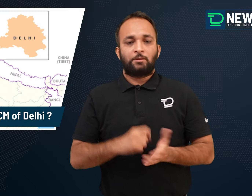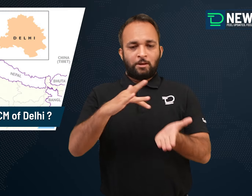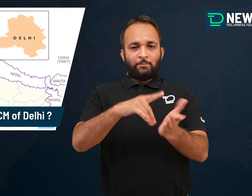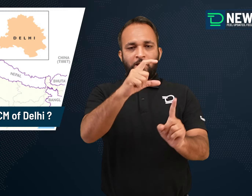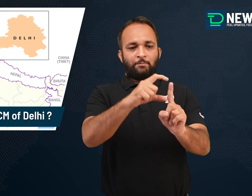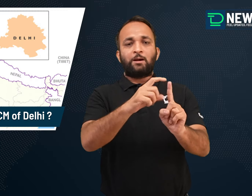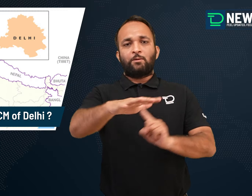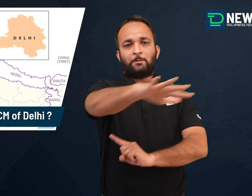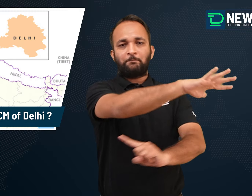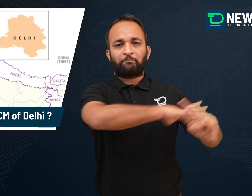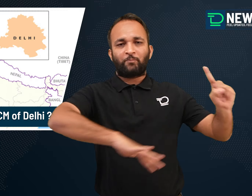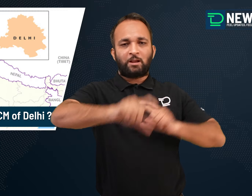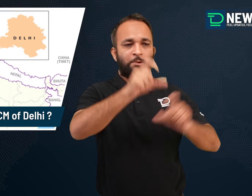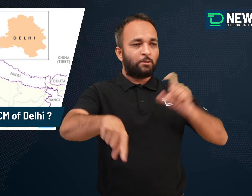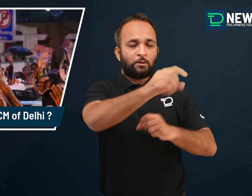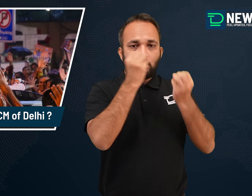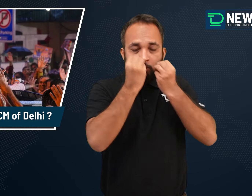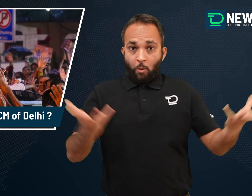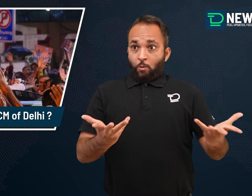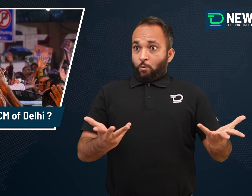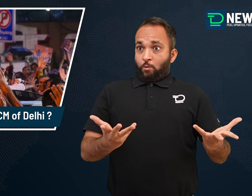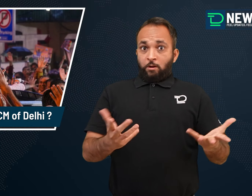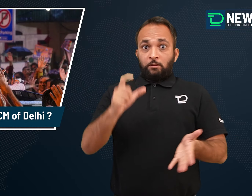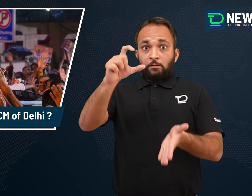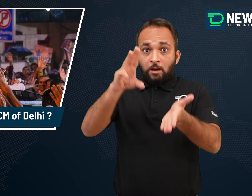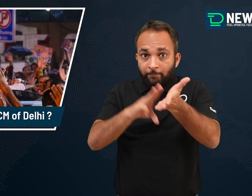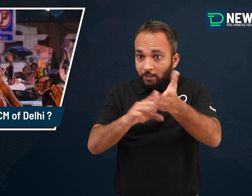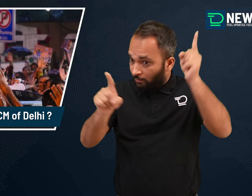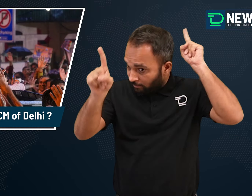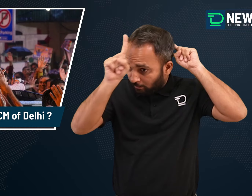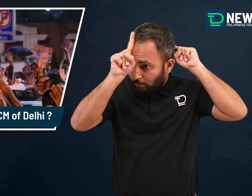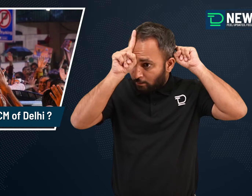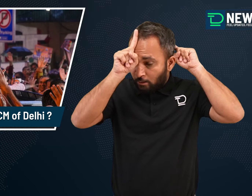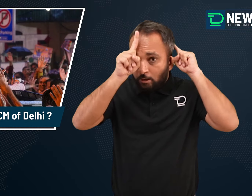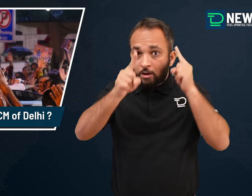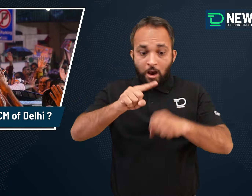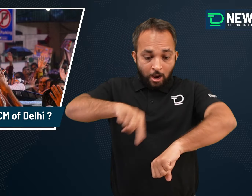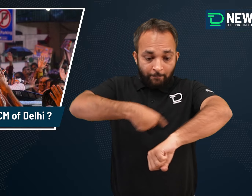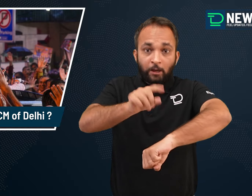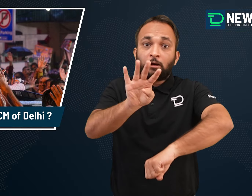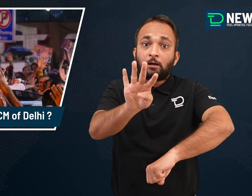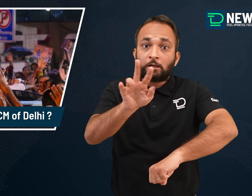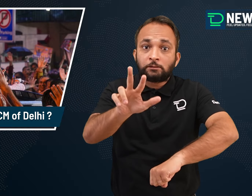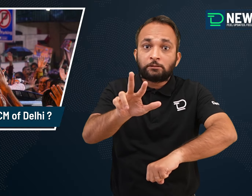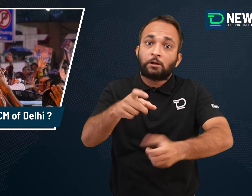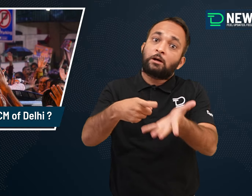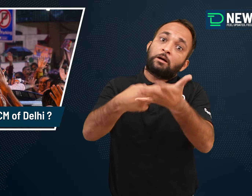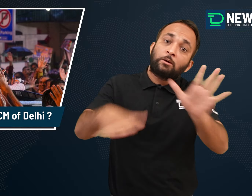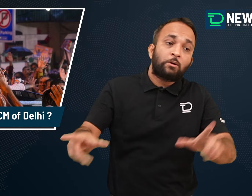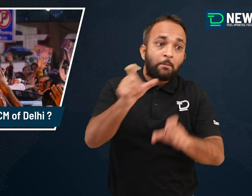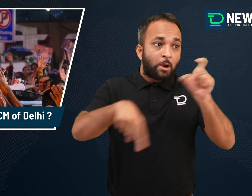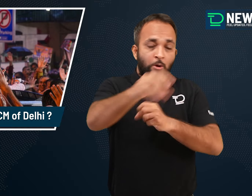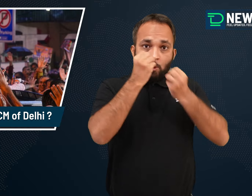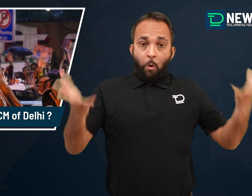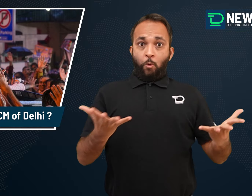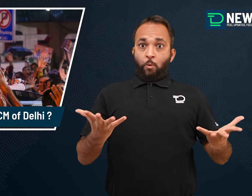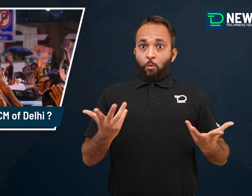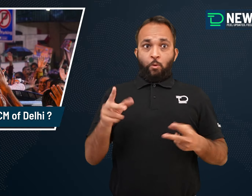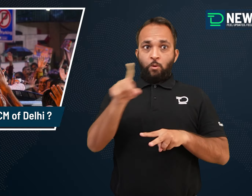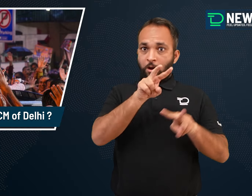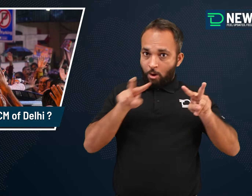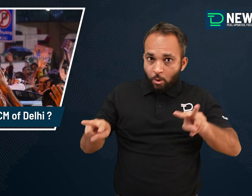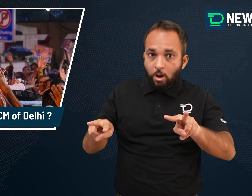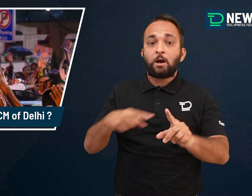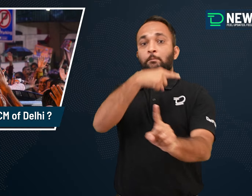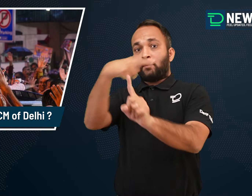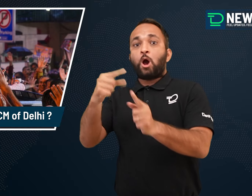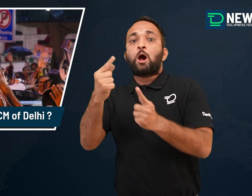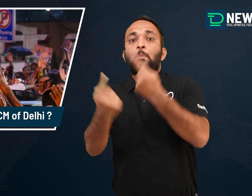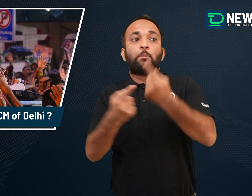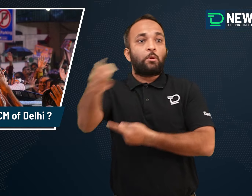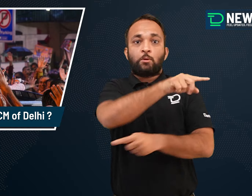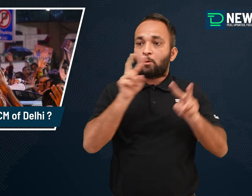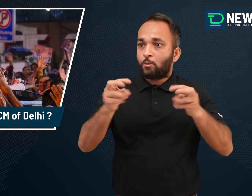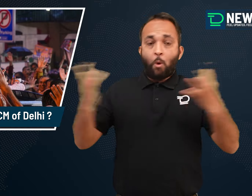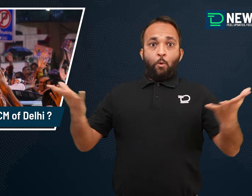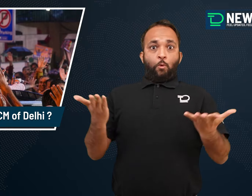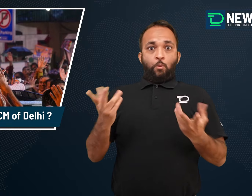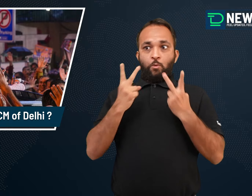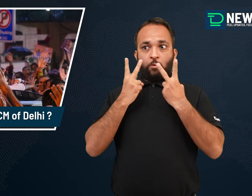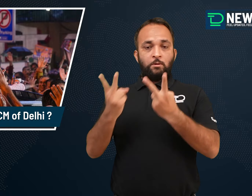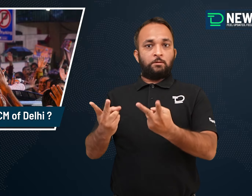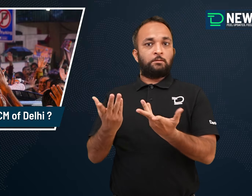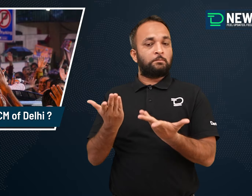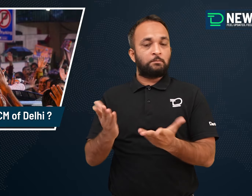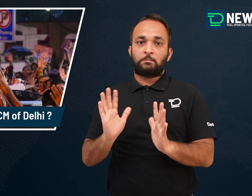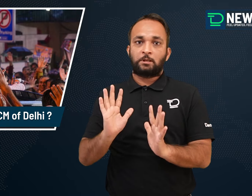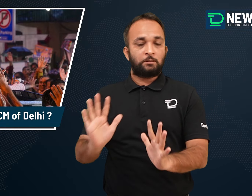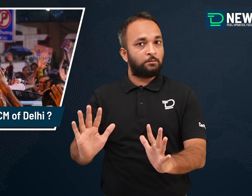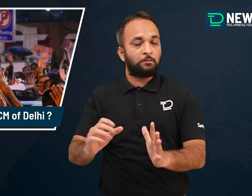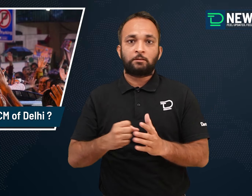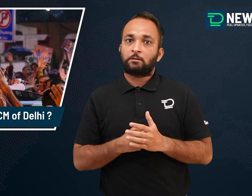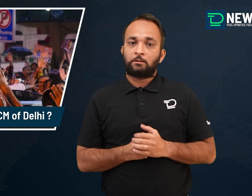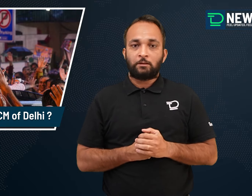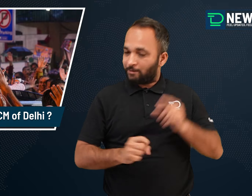This has created a lot of excitement in the political environment of Delhi.